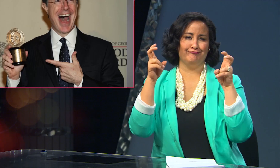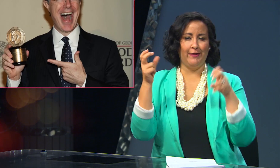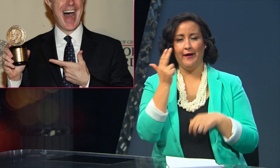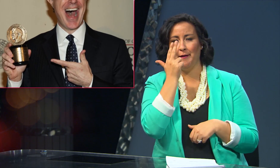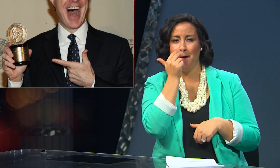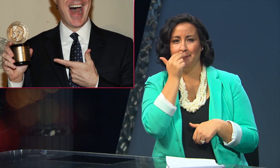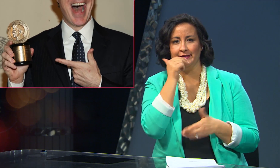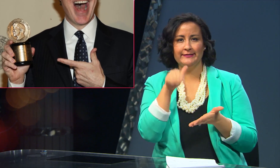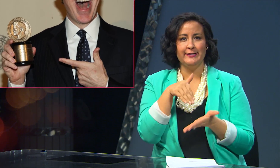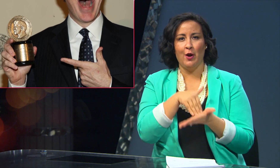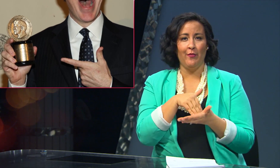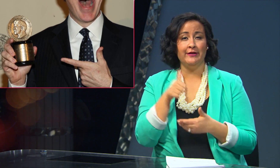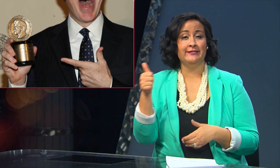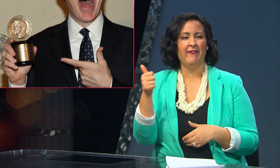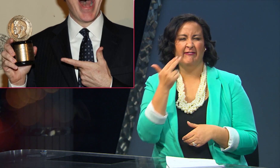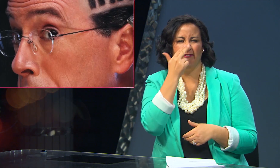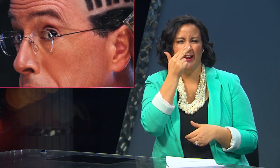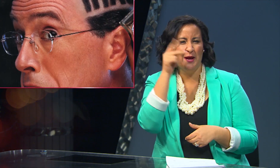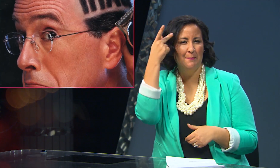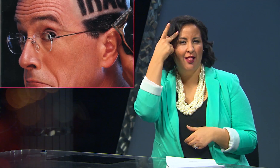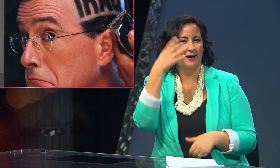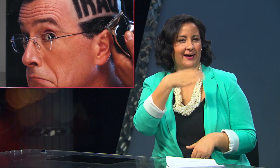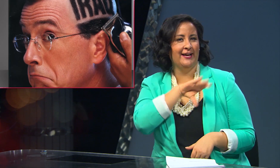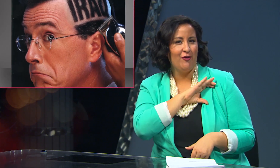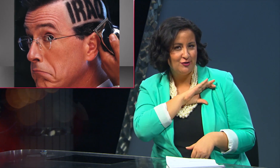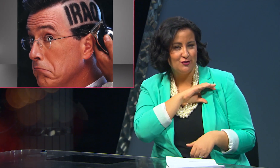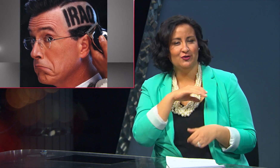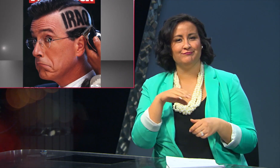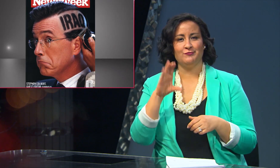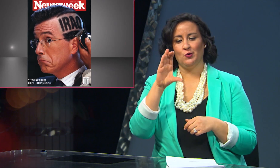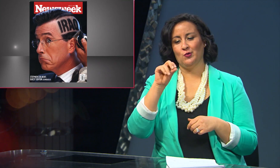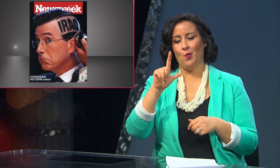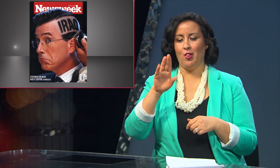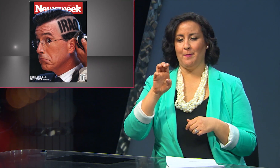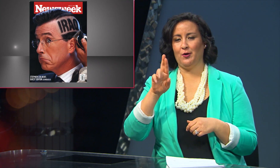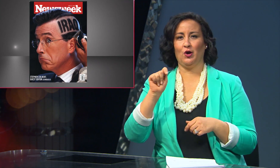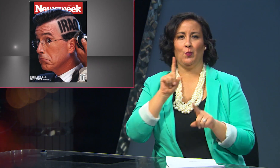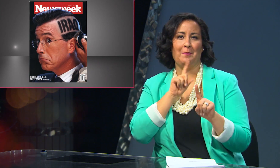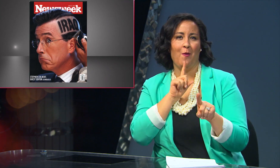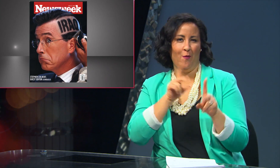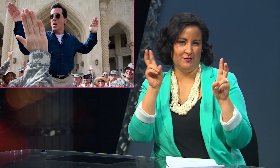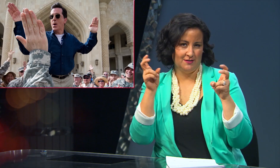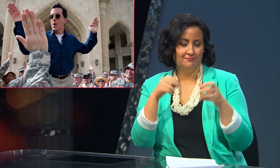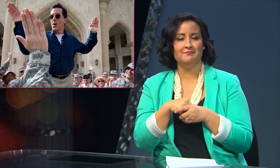IS KNOWN BEST BY HIS RIGHT-WING PUNDIT CHARACTER ON THE COLBERT REPORT.